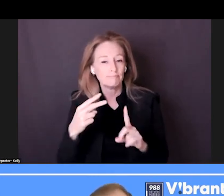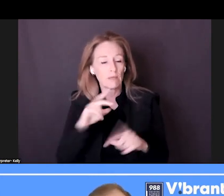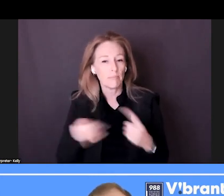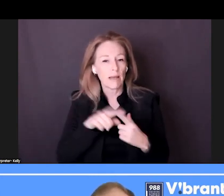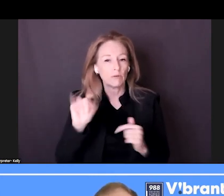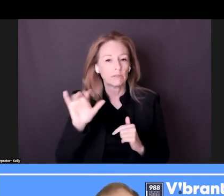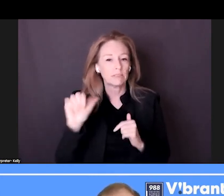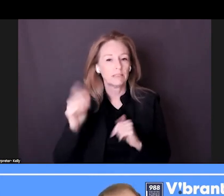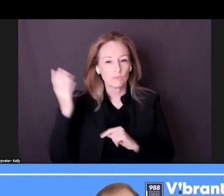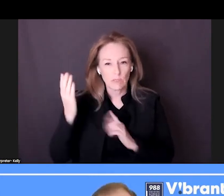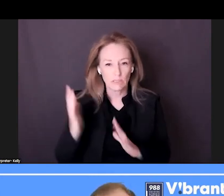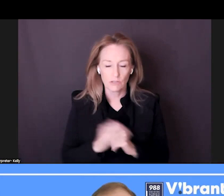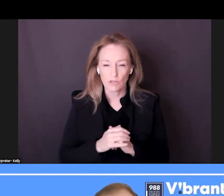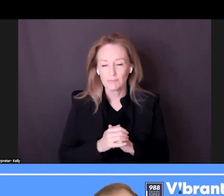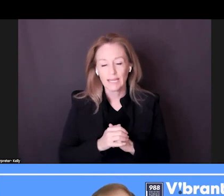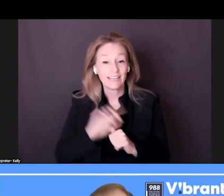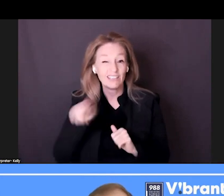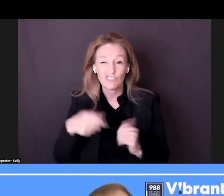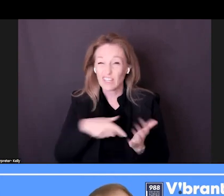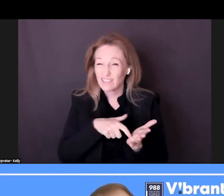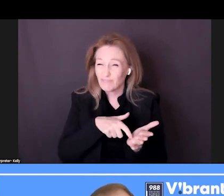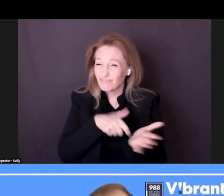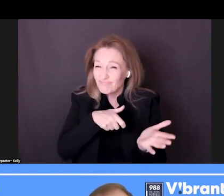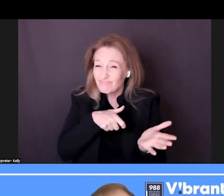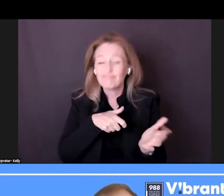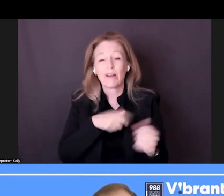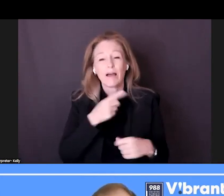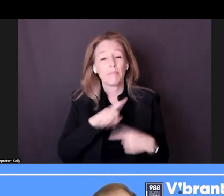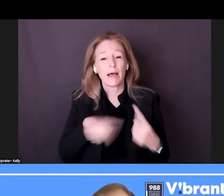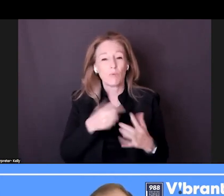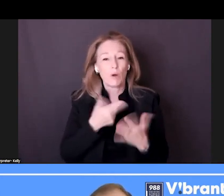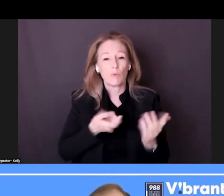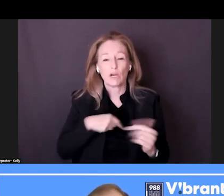DOING AND WHAT IS YET TO COME. TIA SPOKE ON OUR EFFORTS TO DEVELOP